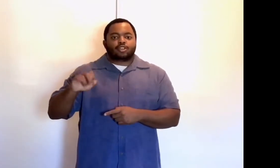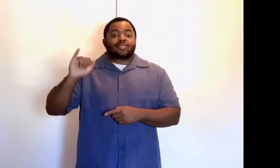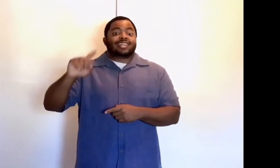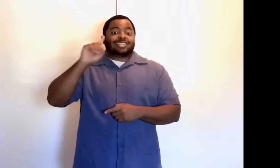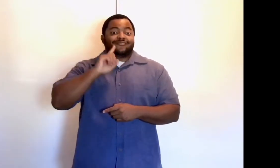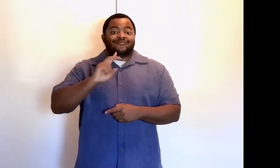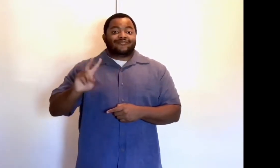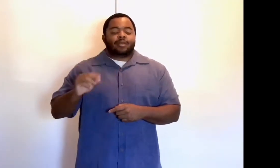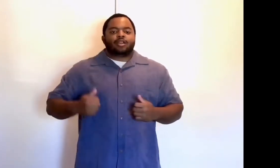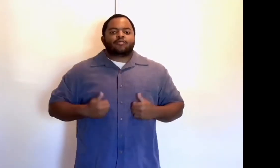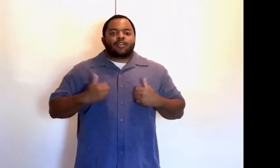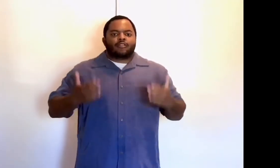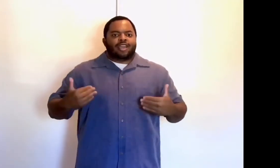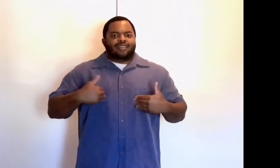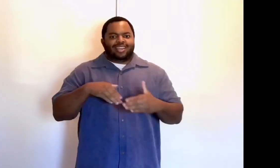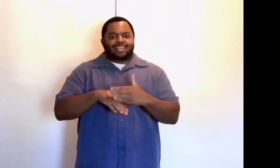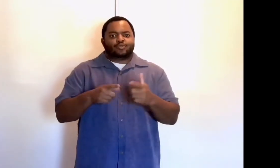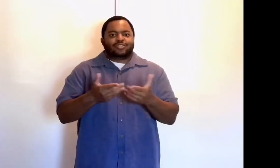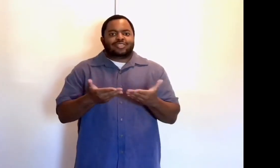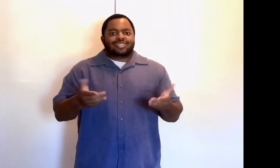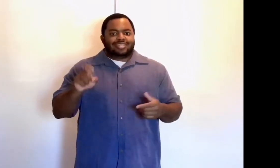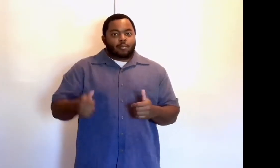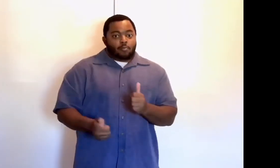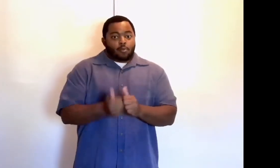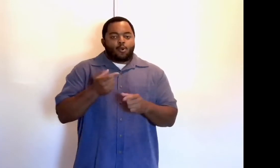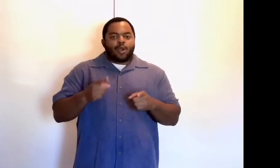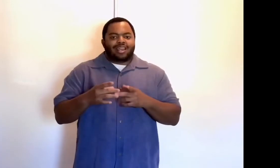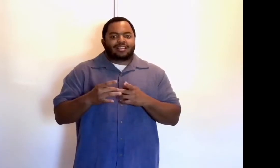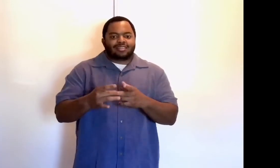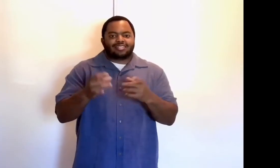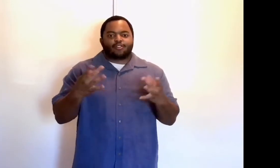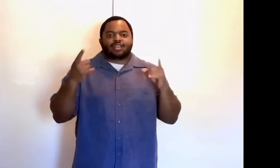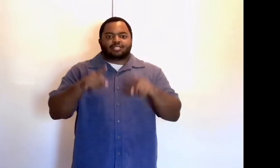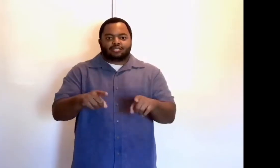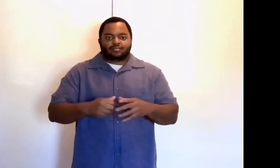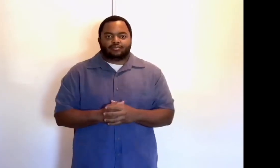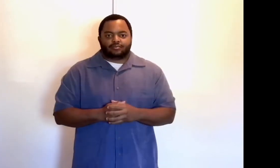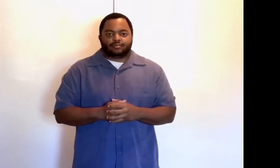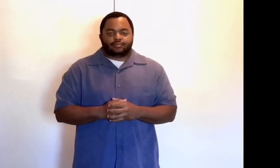to ensure that Deaf victims and survivors have access to the things they need most whilst navigating a crisis.